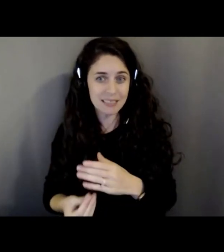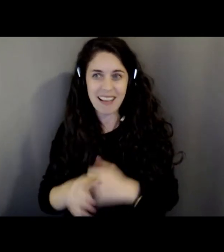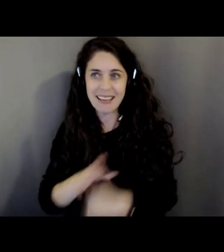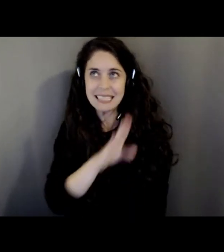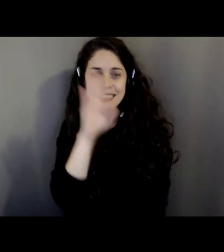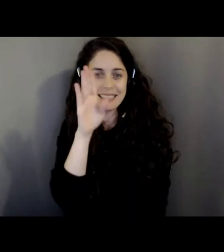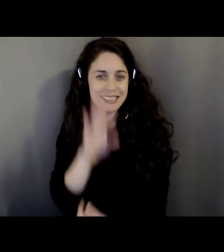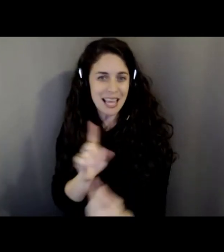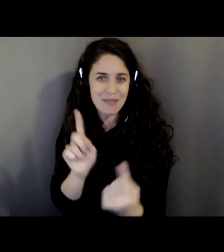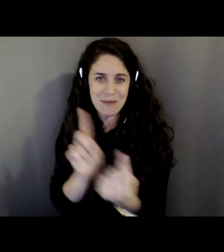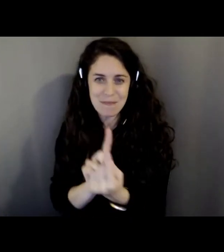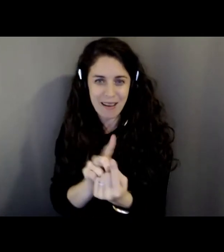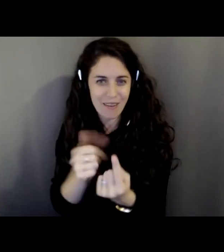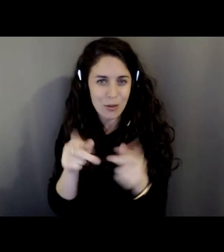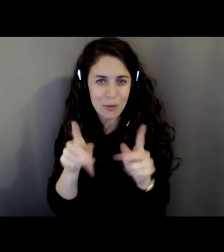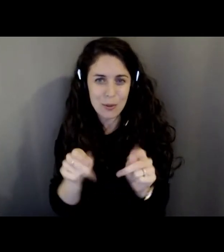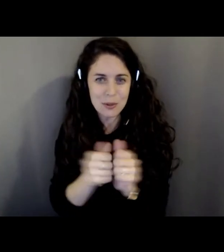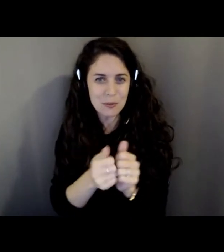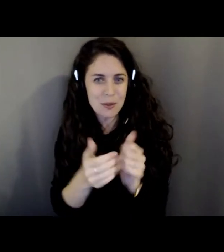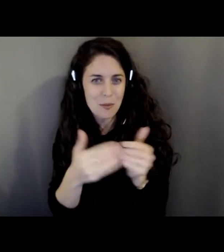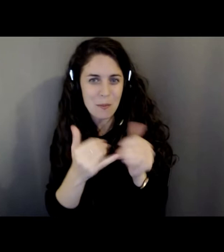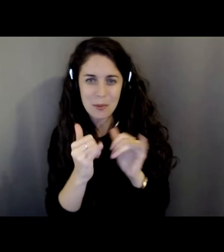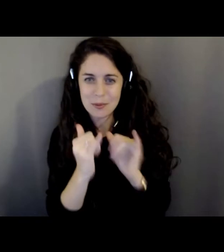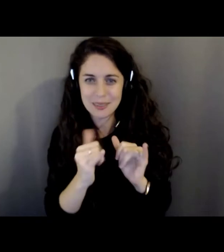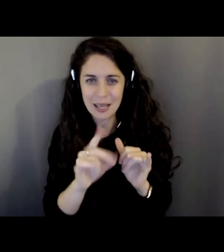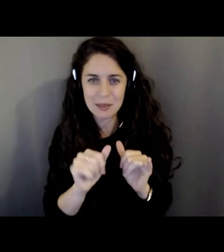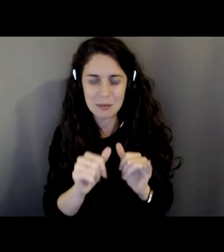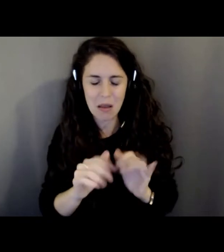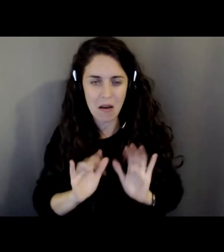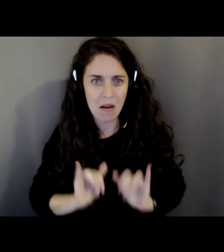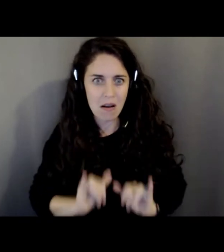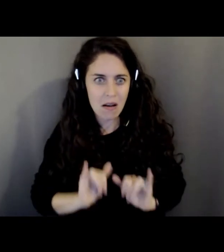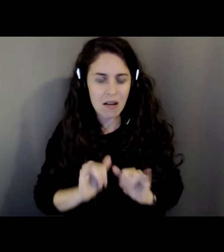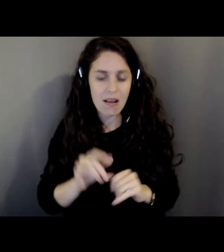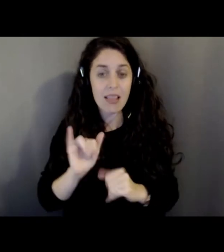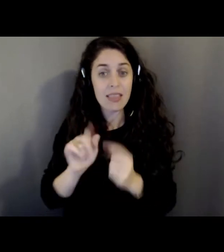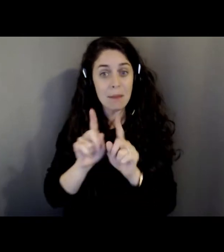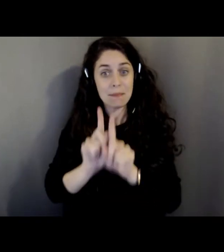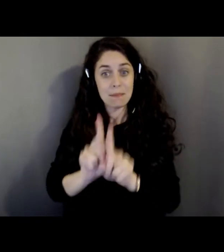similar disability, and through our mentor activity they were able to connect with